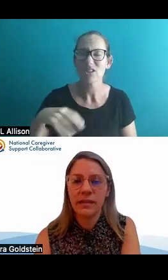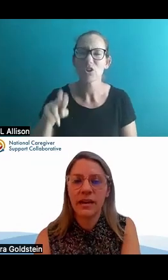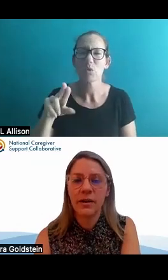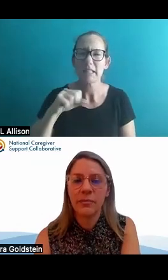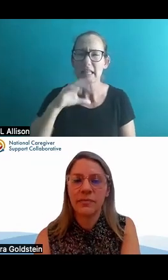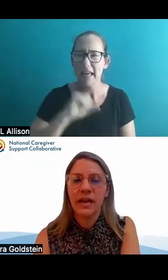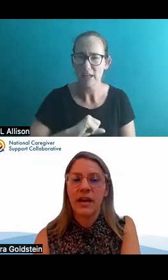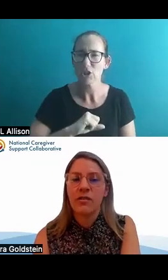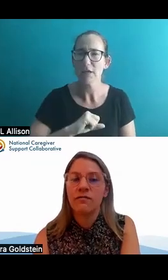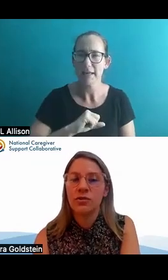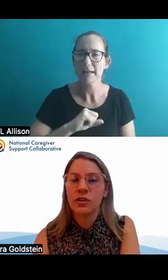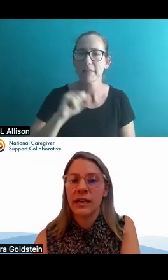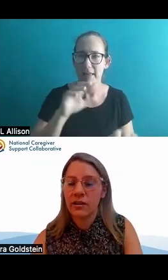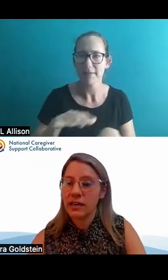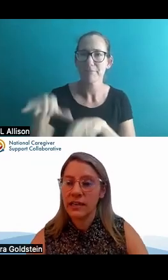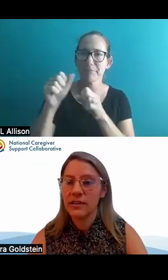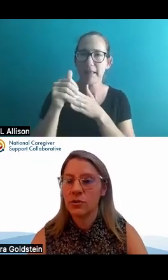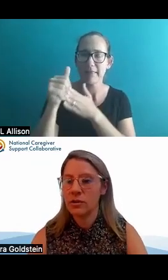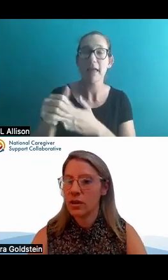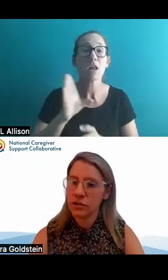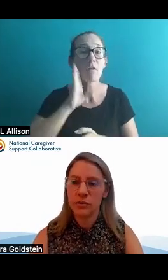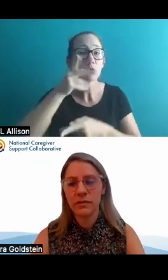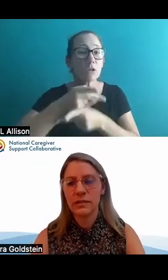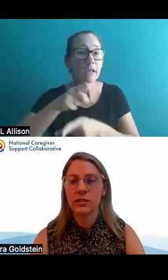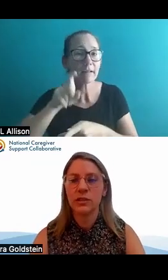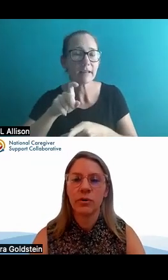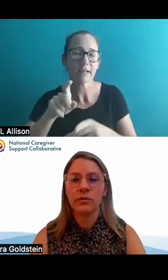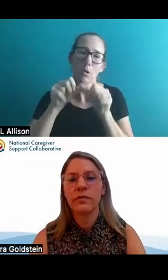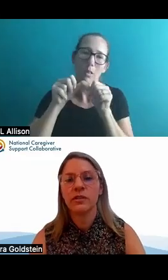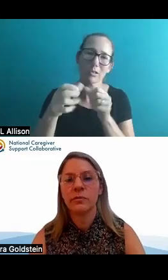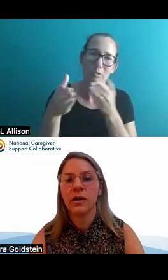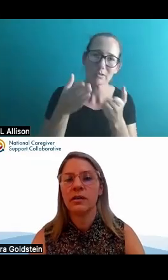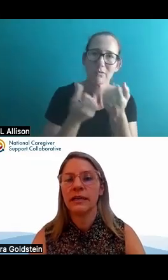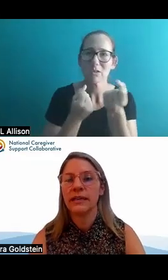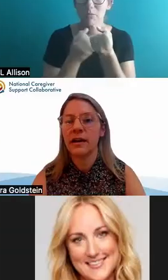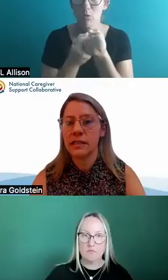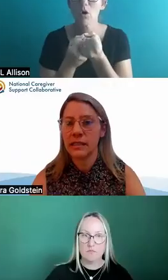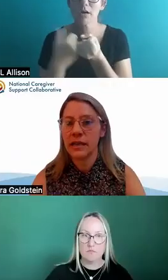led up. Future care needs or long-term services and supports, we've also been calling it, is led